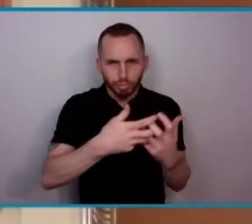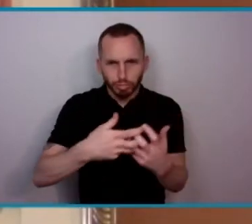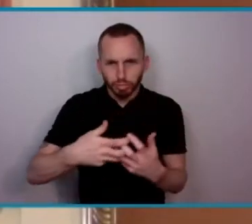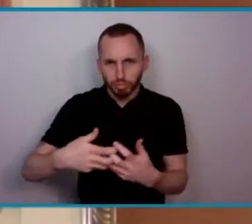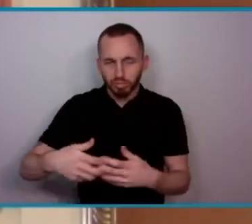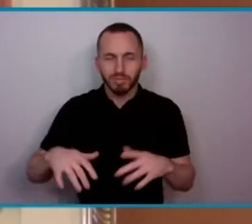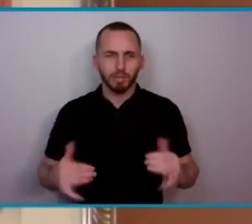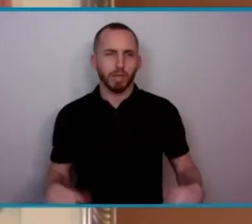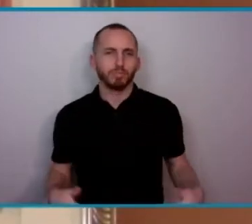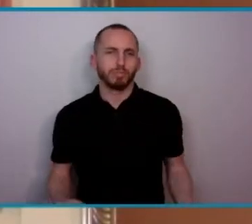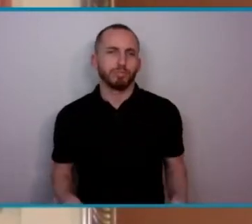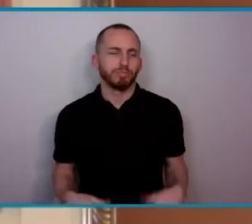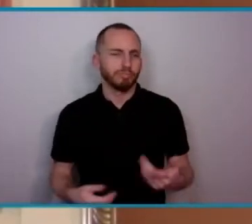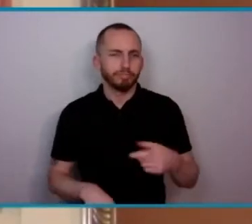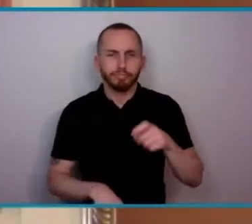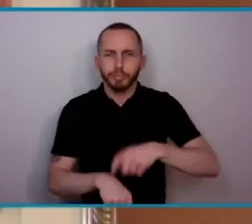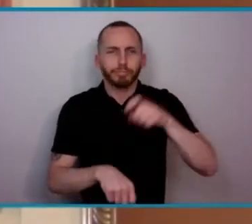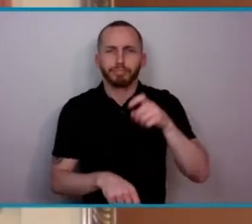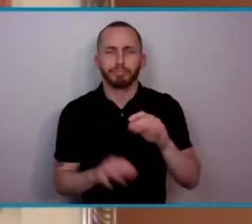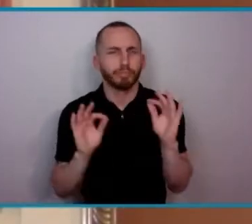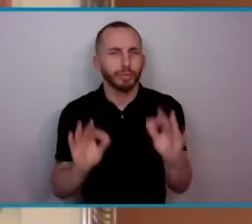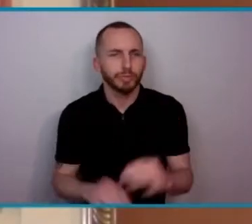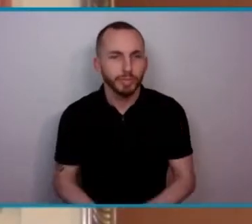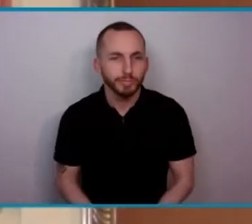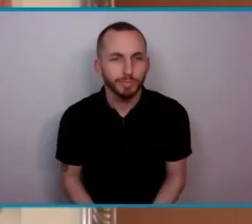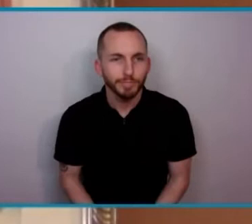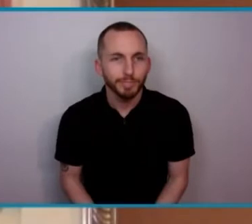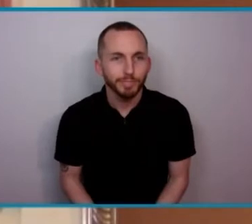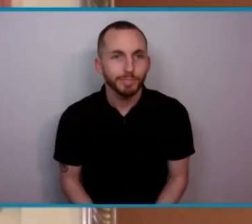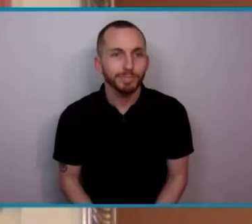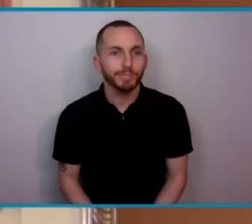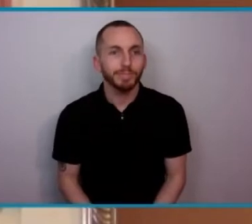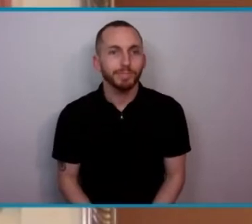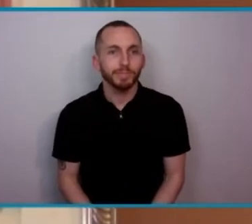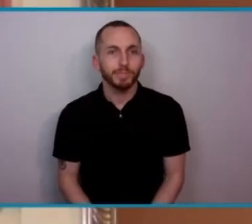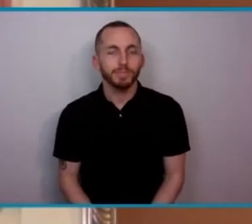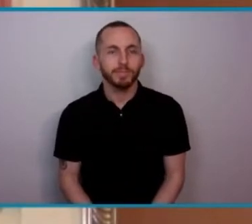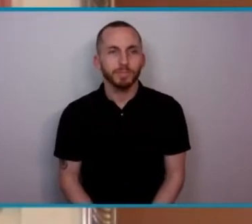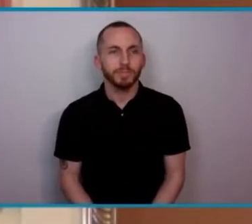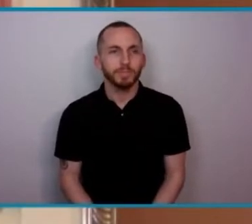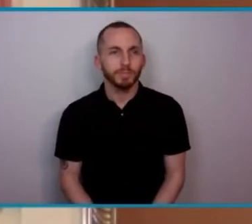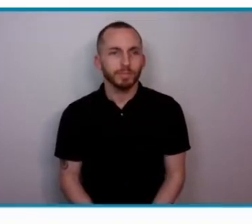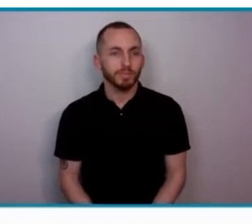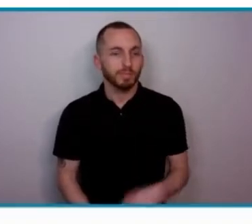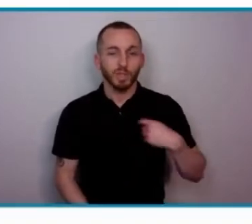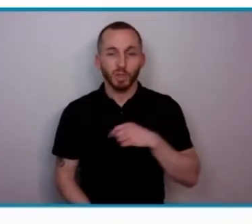at NICoE, with what we were doing in the lab to just jump right in and do this.